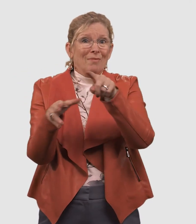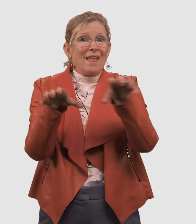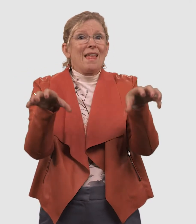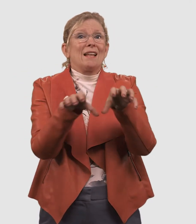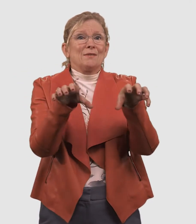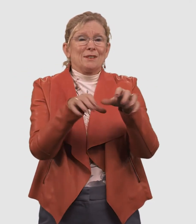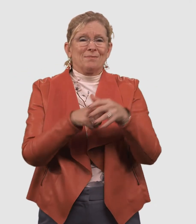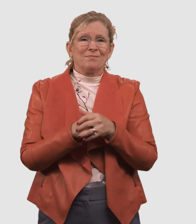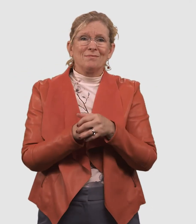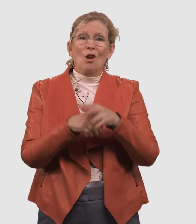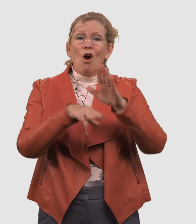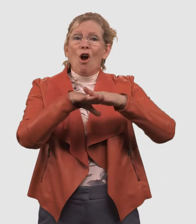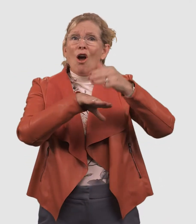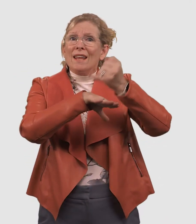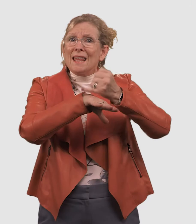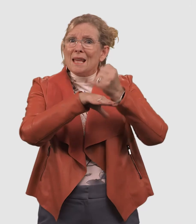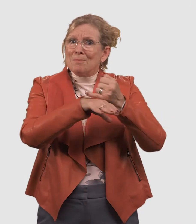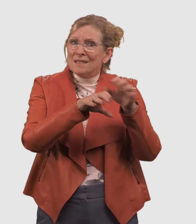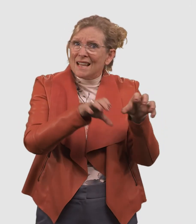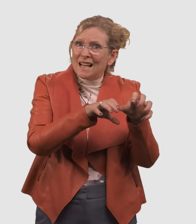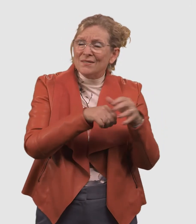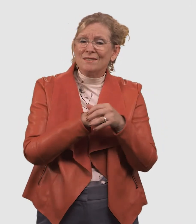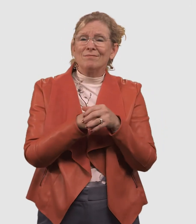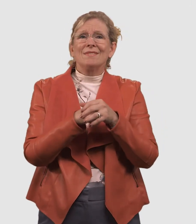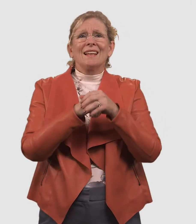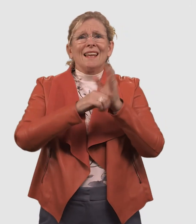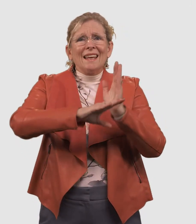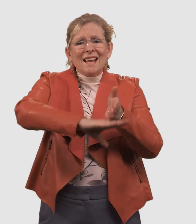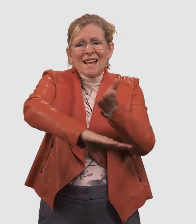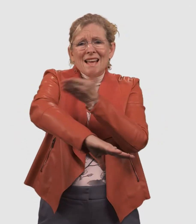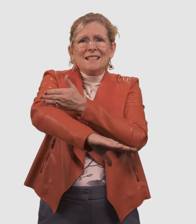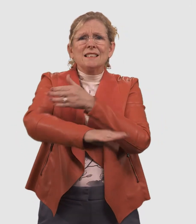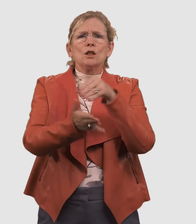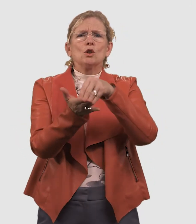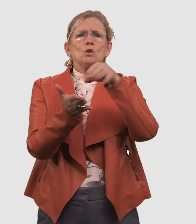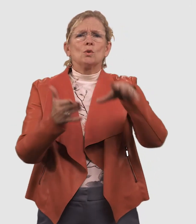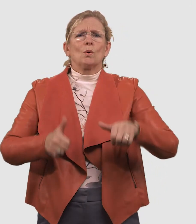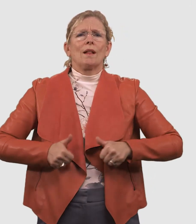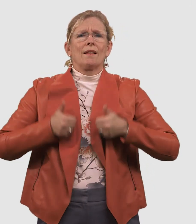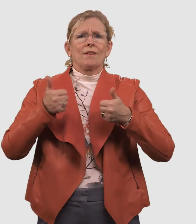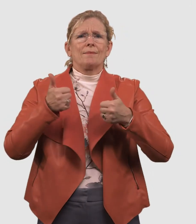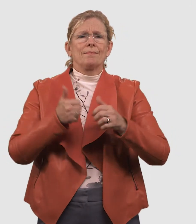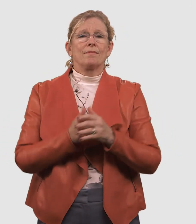on-campus activities, and enhance student living.